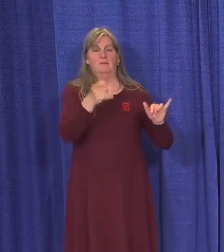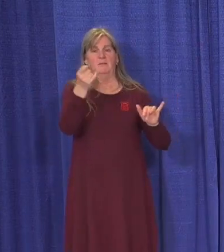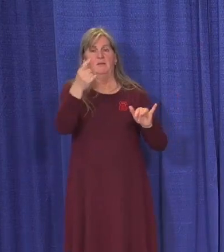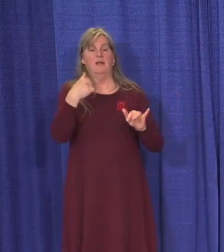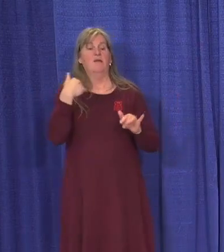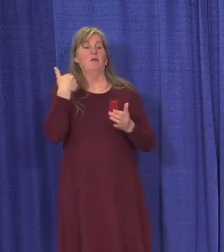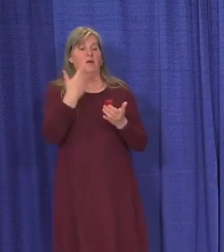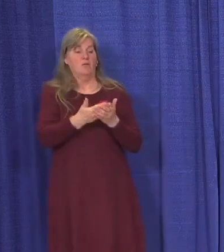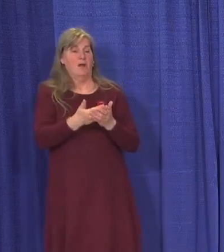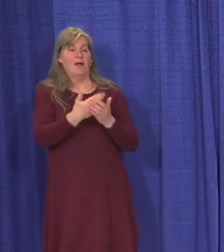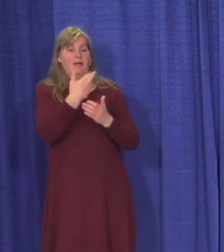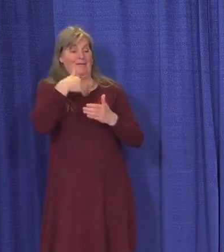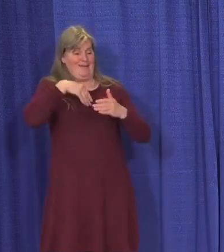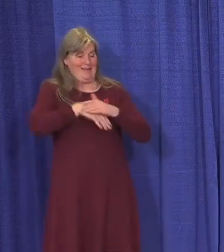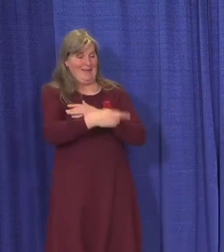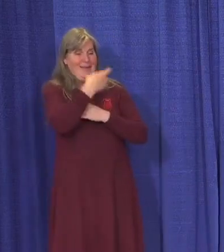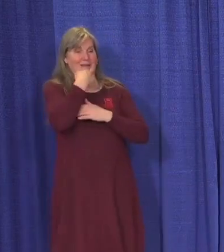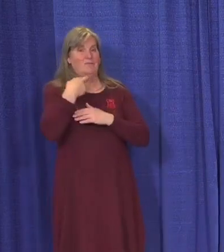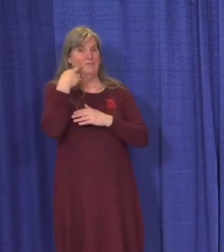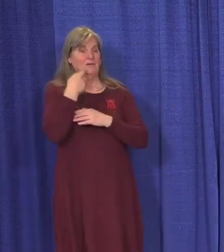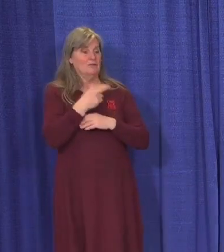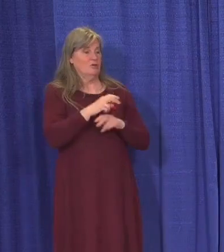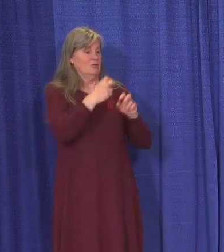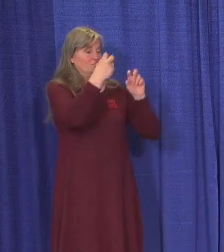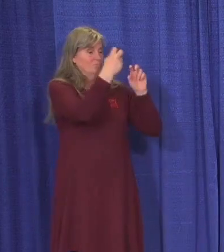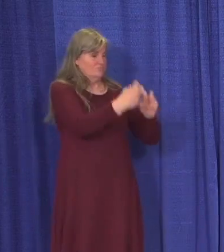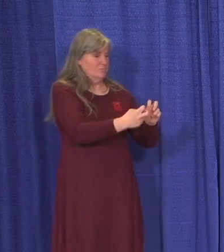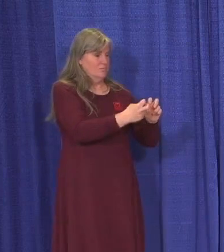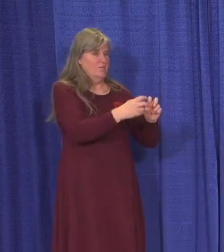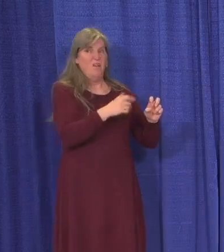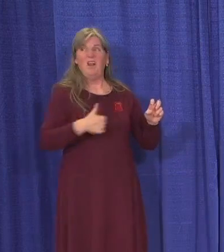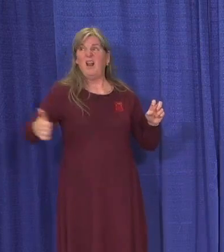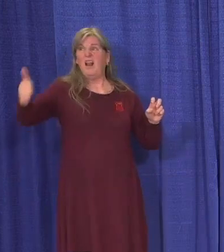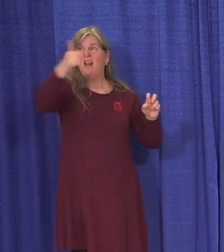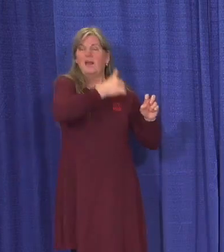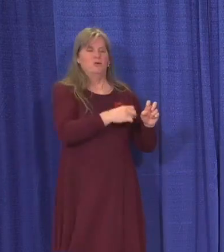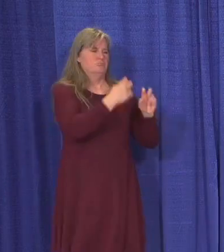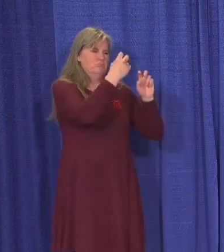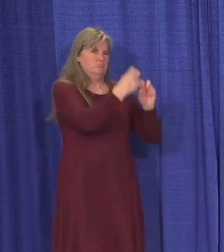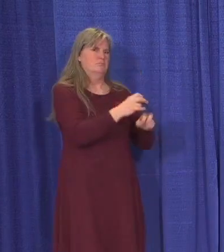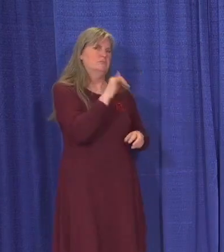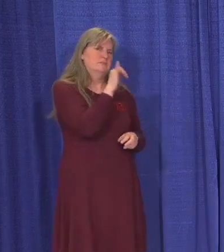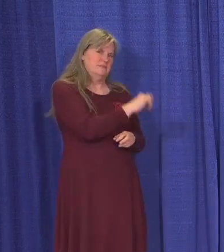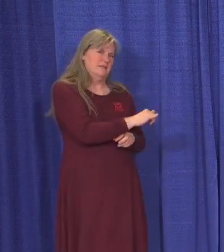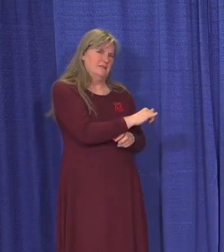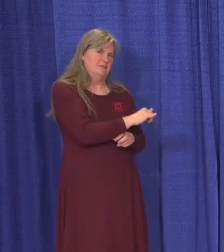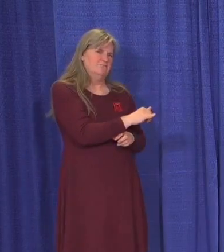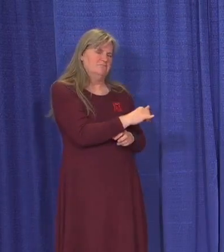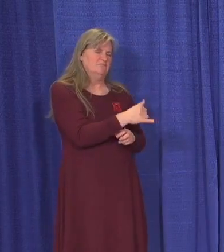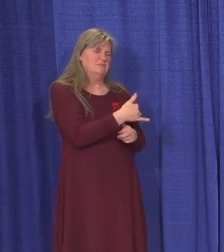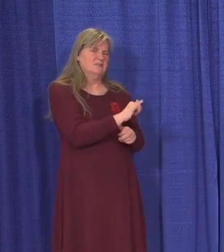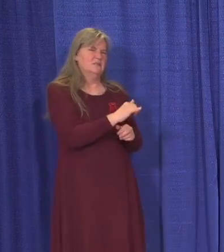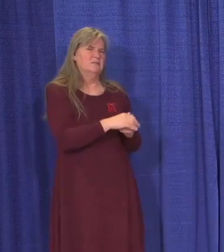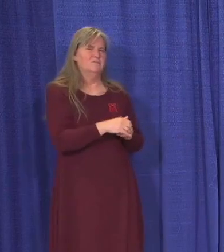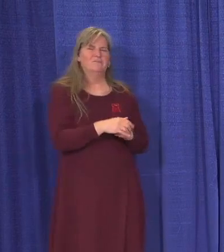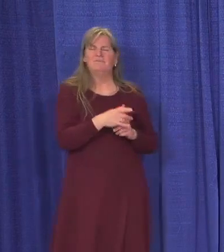look forward to further changes ahead if may manage well. Spacing requirements at bars